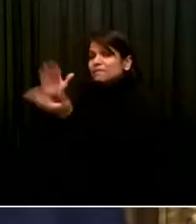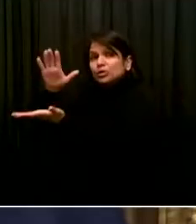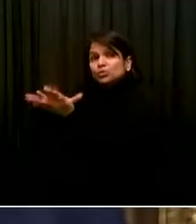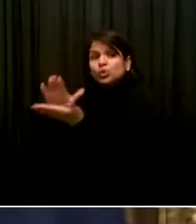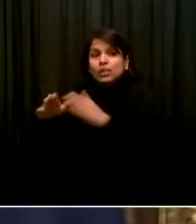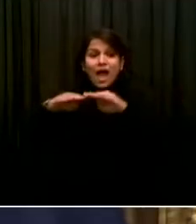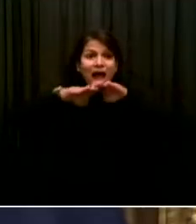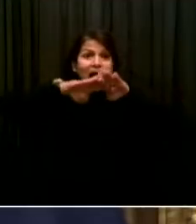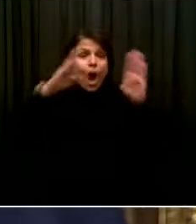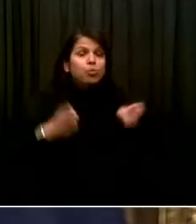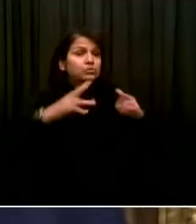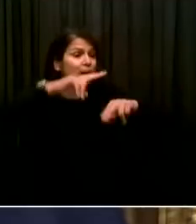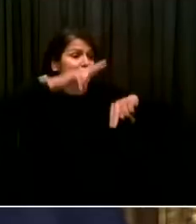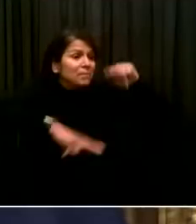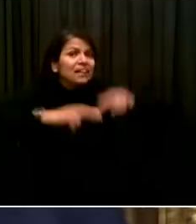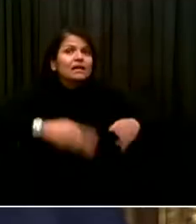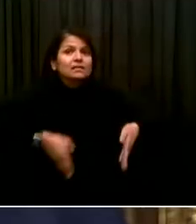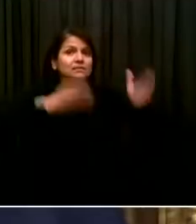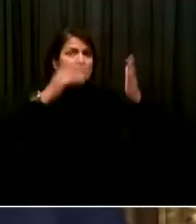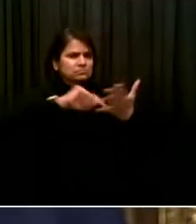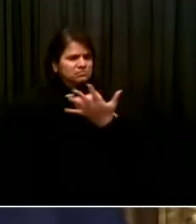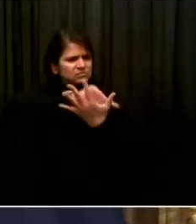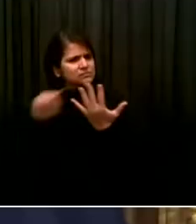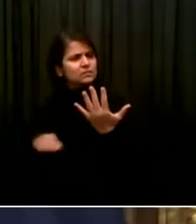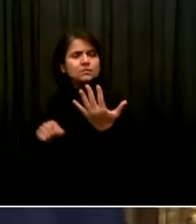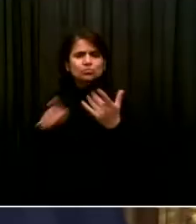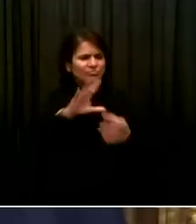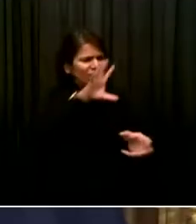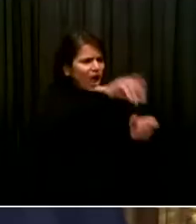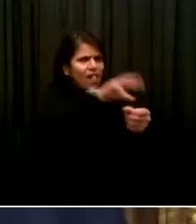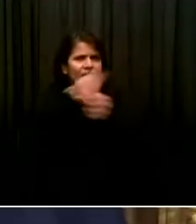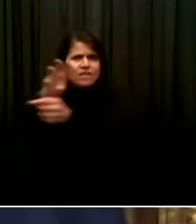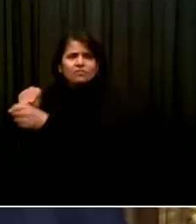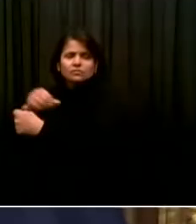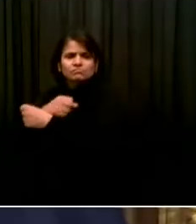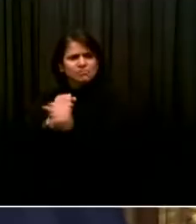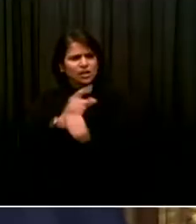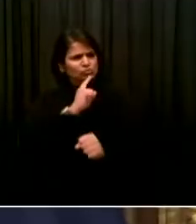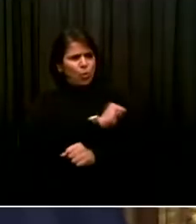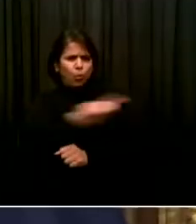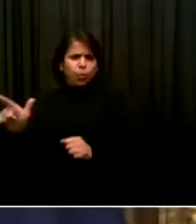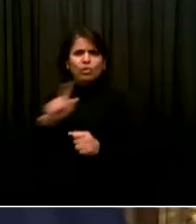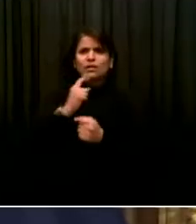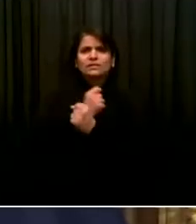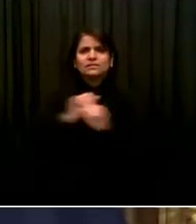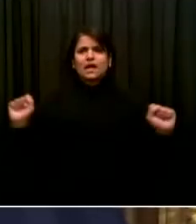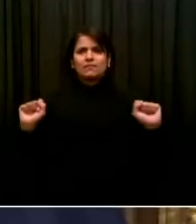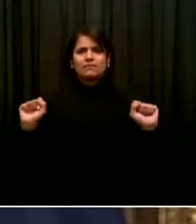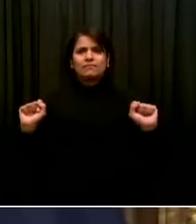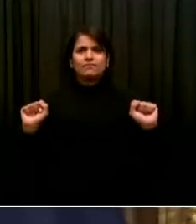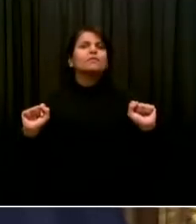SAFETY FROM SANITATION TO HOUSING TO BUILINDGS. WE WILL HAVE BOOTS ON THE GROUND ON EVERY BLOCK IN THIS